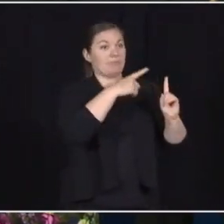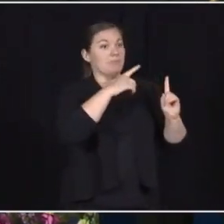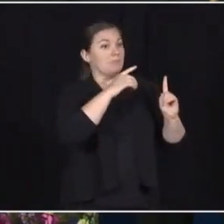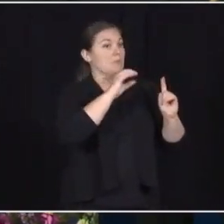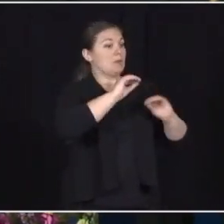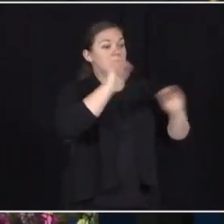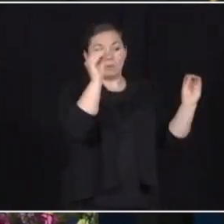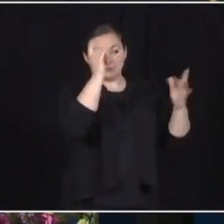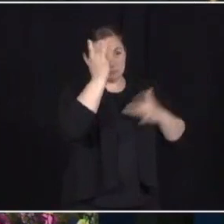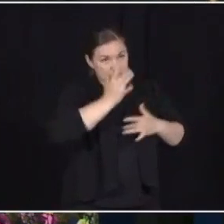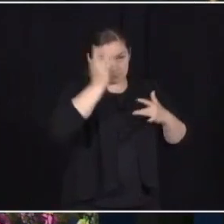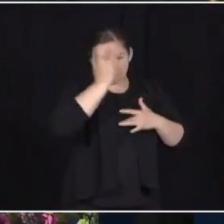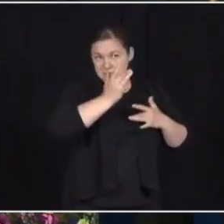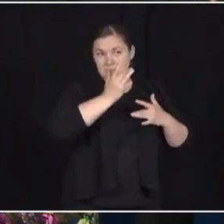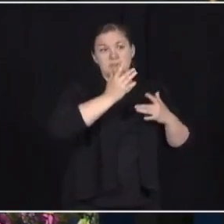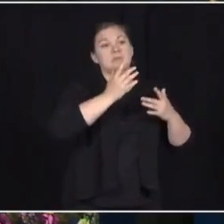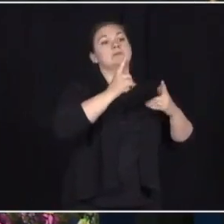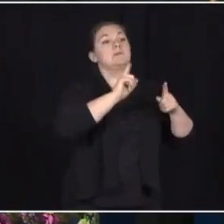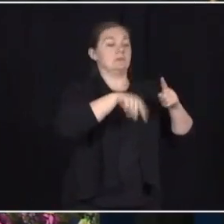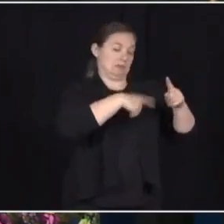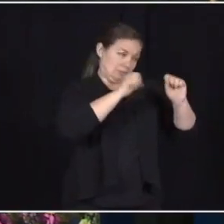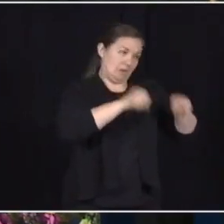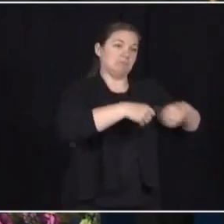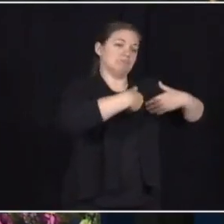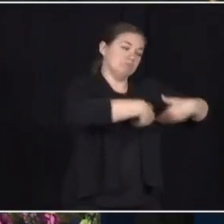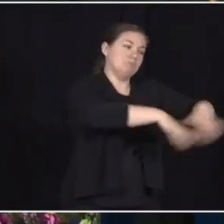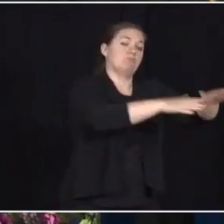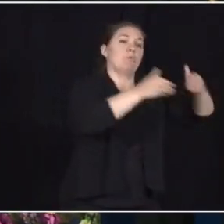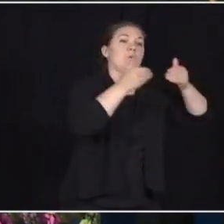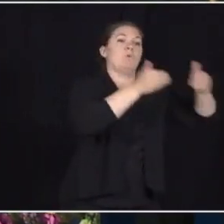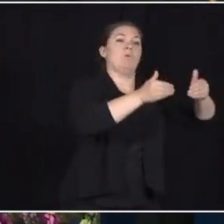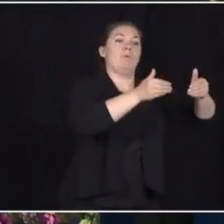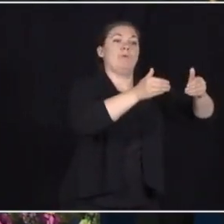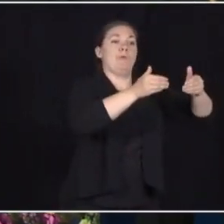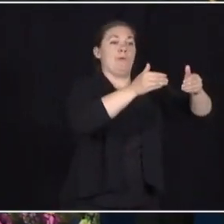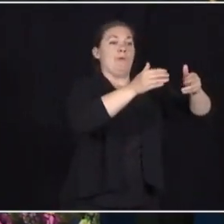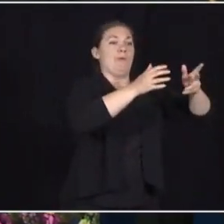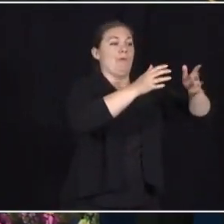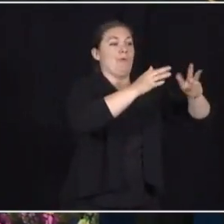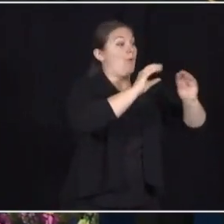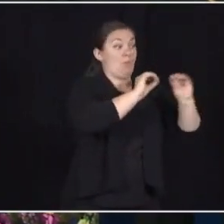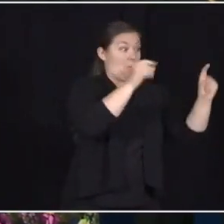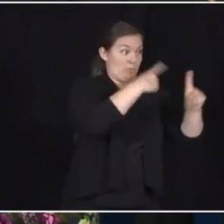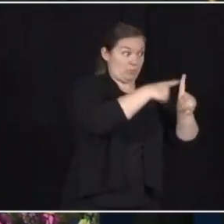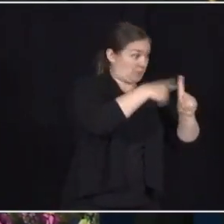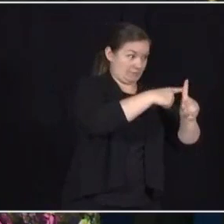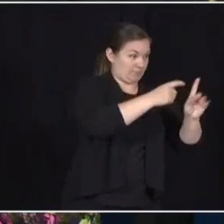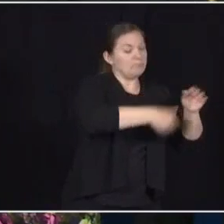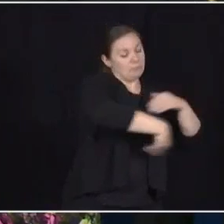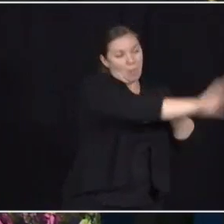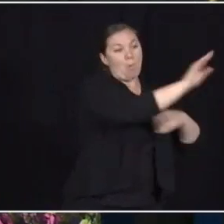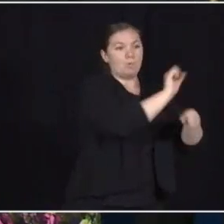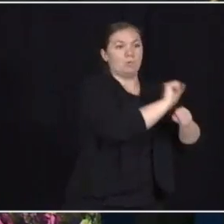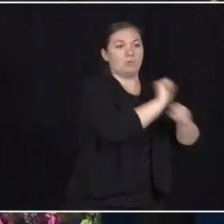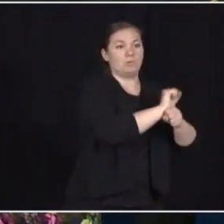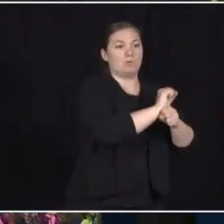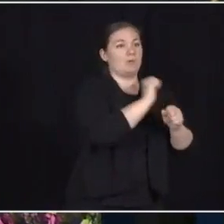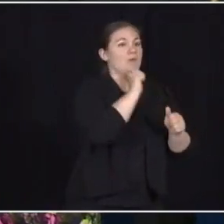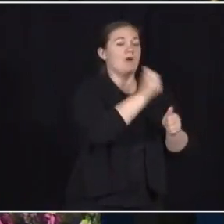FHS takes into matter, they will still be able to work and we are all over this right now. By the way, it's not the migrant worker's fault.